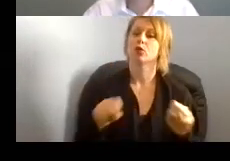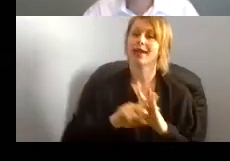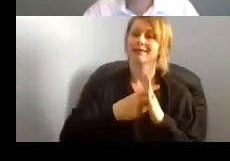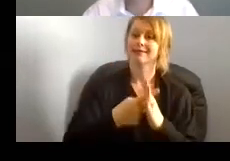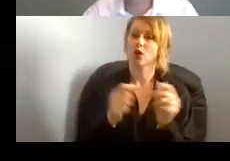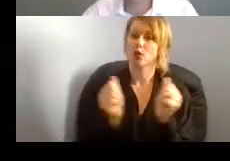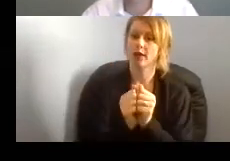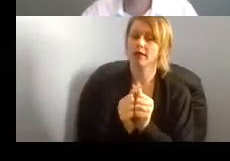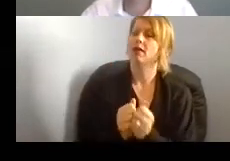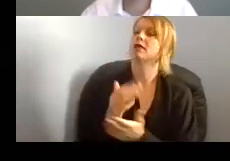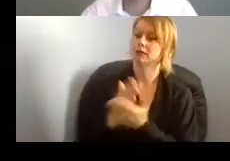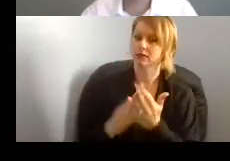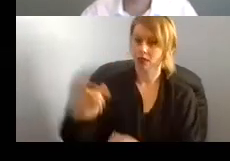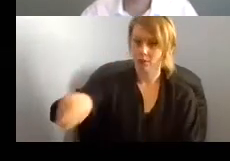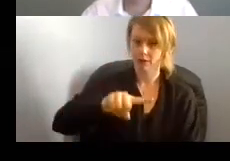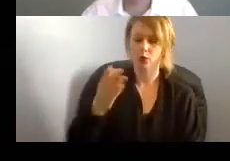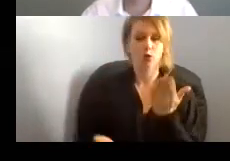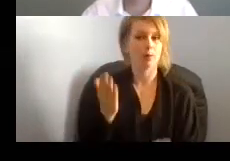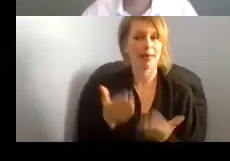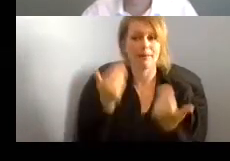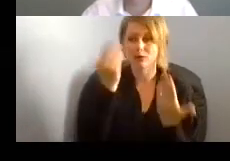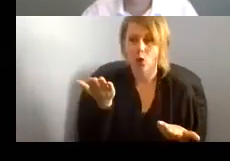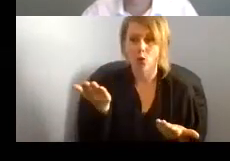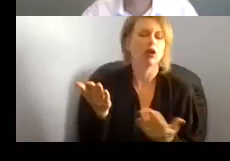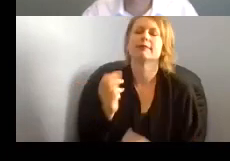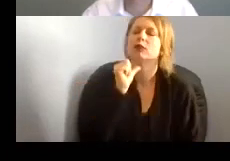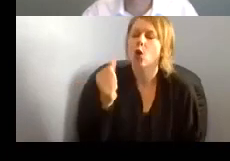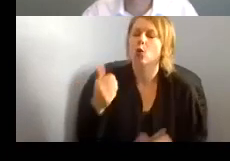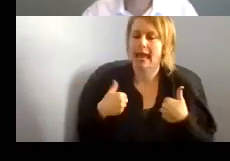be some of you who don’t have a father that’s alive or currently living with you.